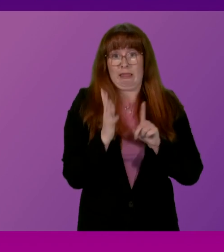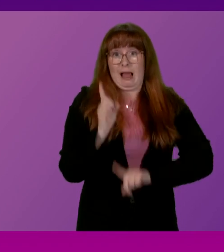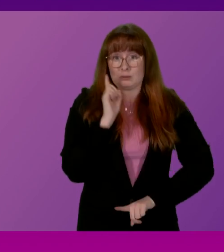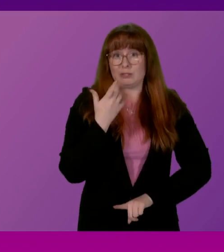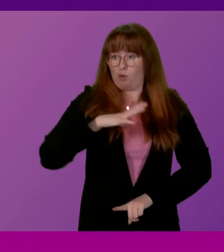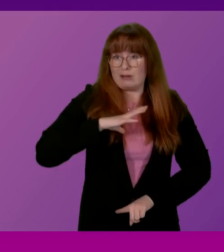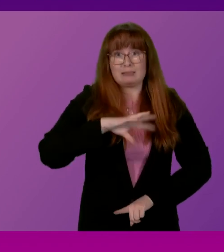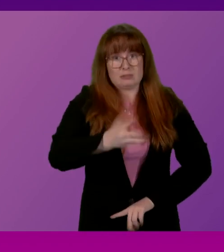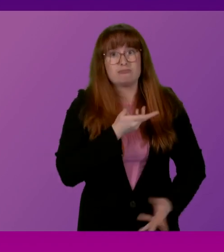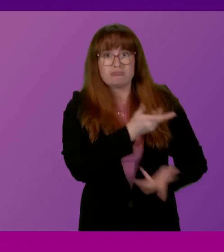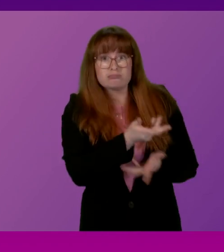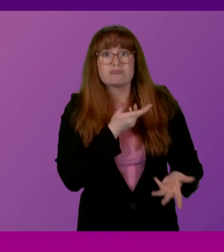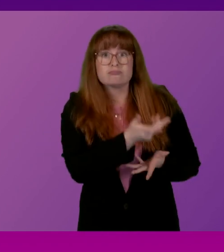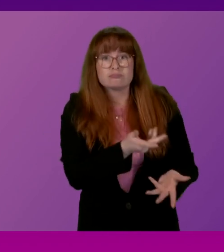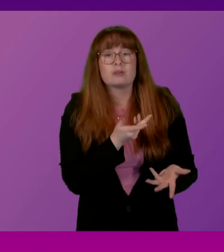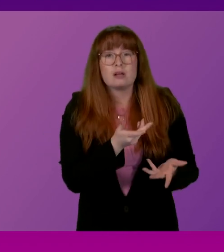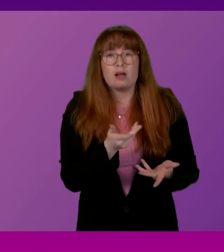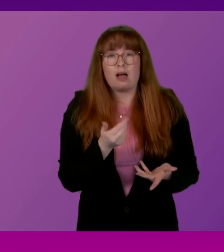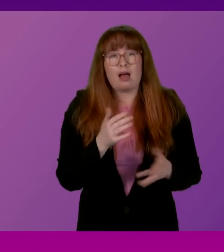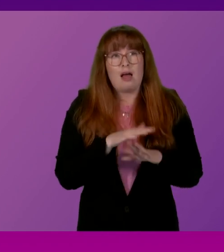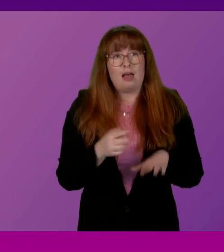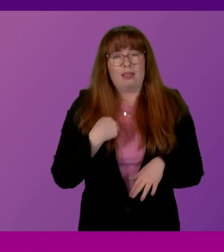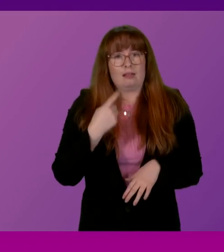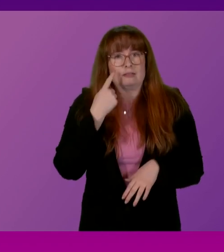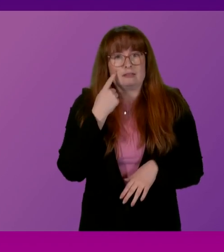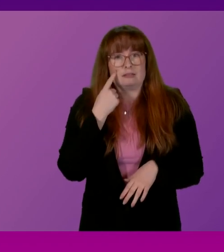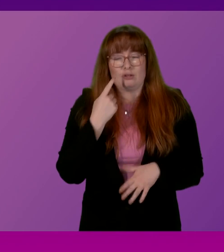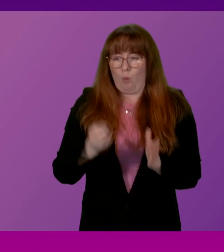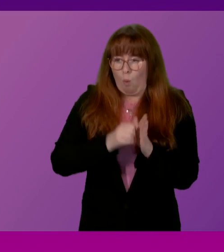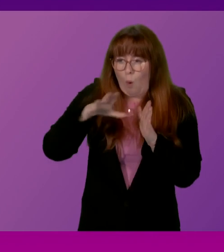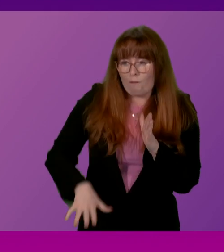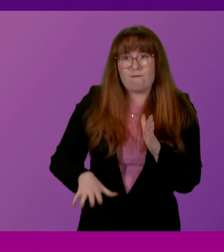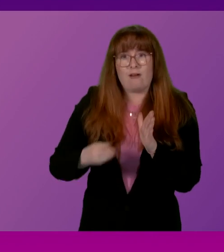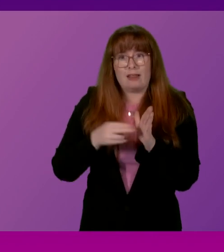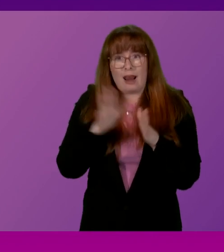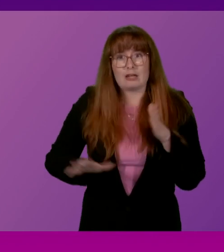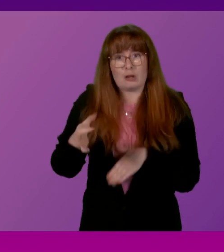I do not think that there is merit in scrapping the national islands plan.